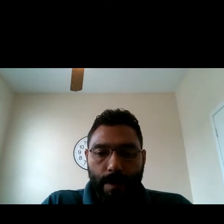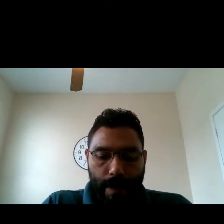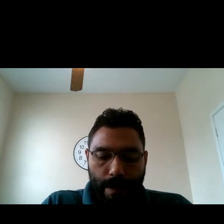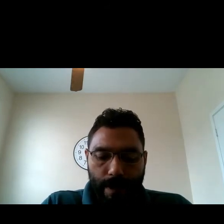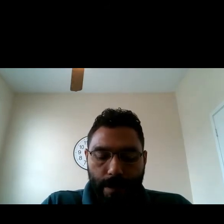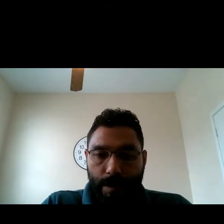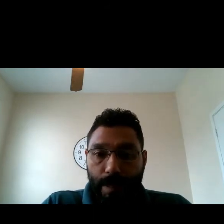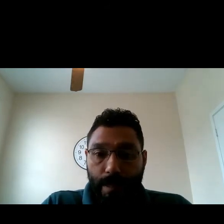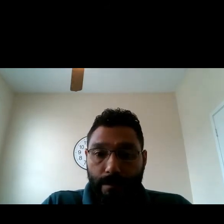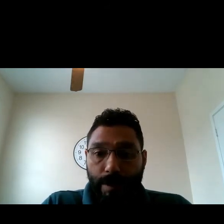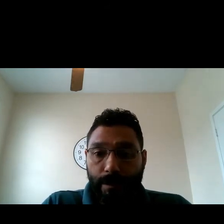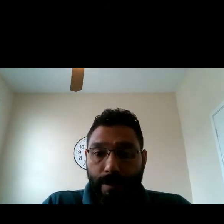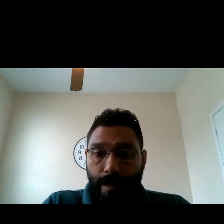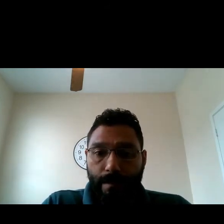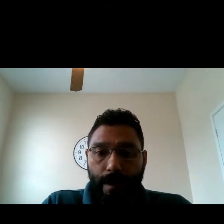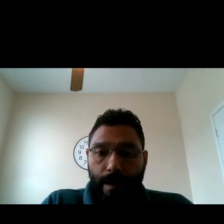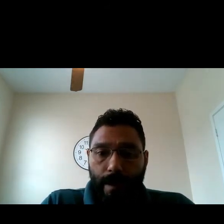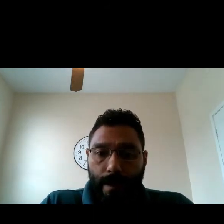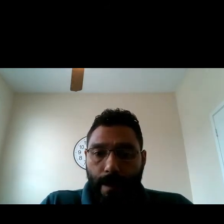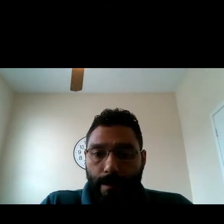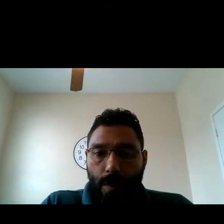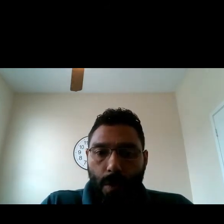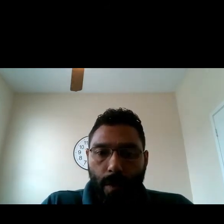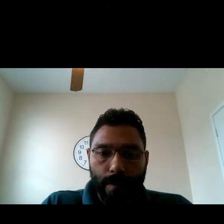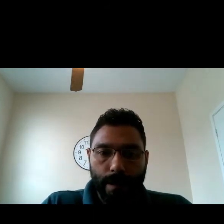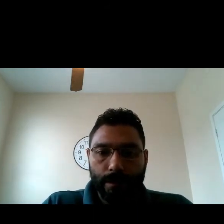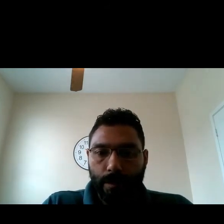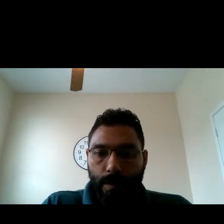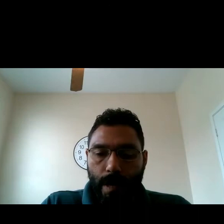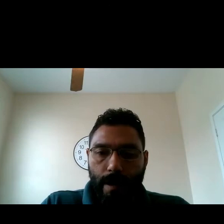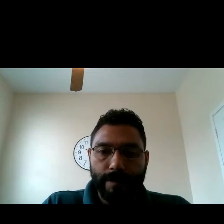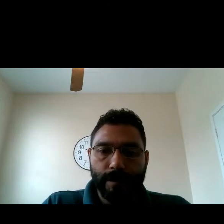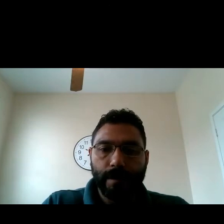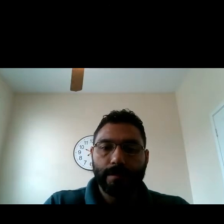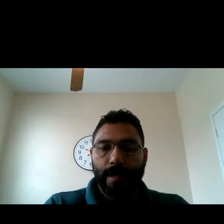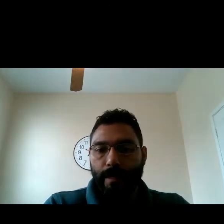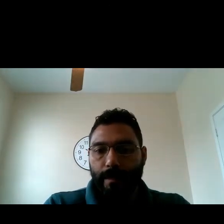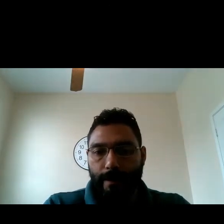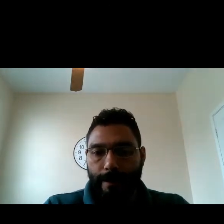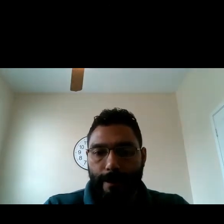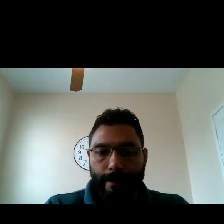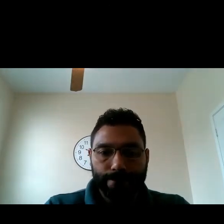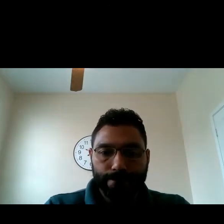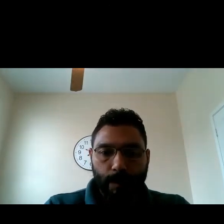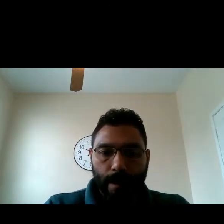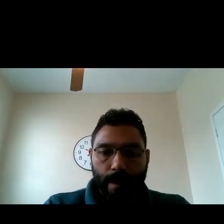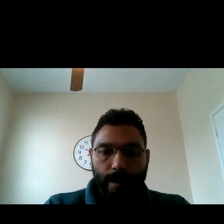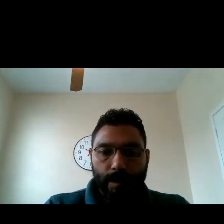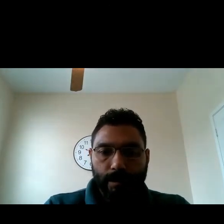we have a community integration team and their goal is to facilitate the transitioning